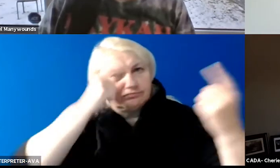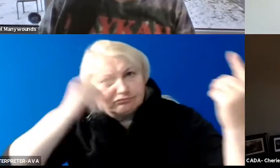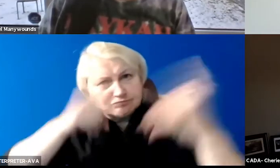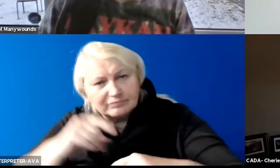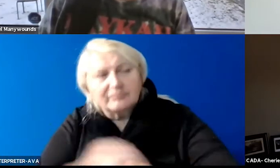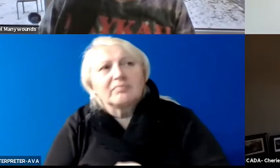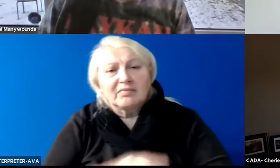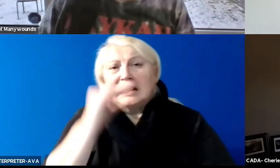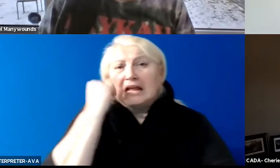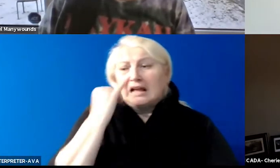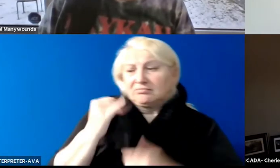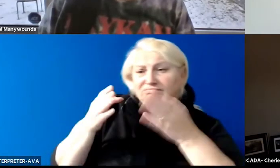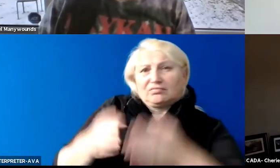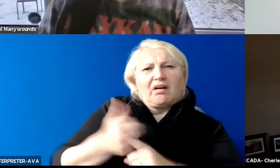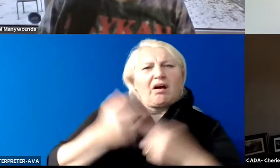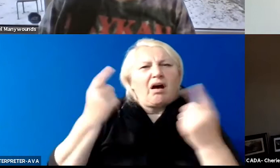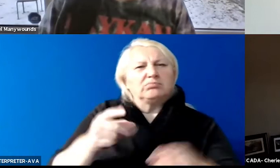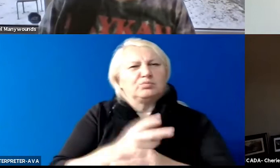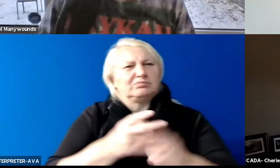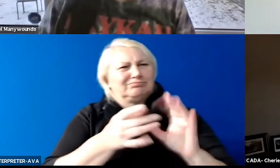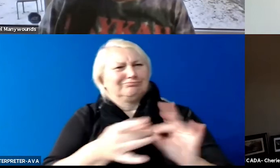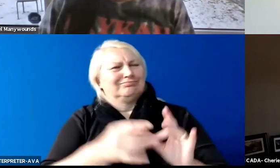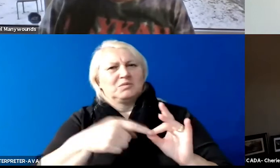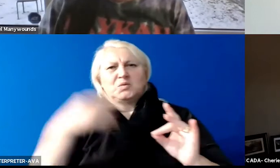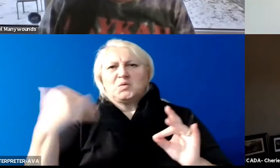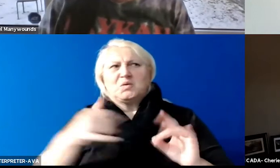disrespectful language or who are actively disregarding the group agreements will be